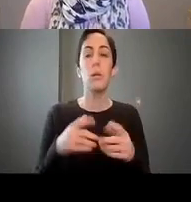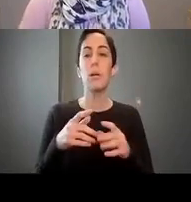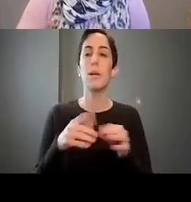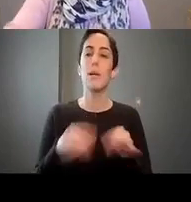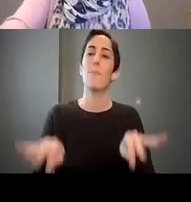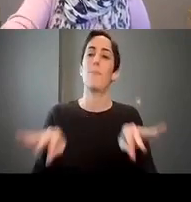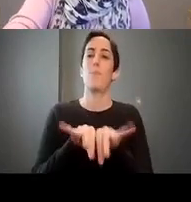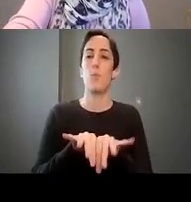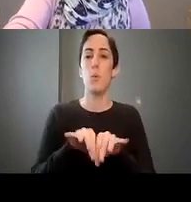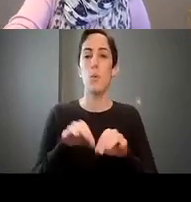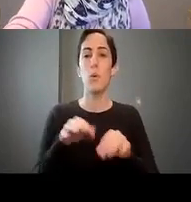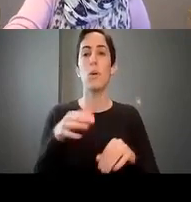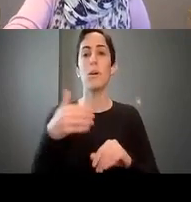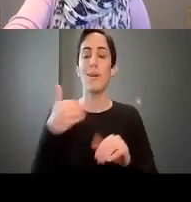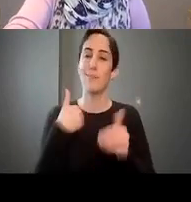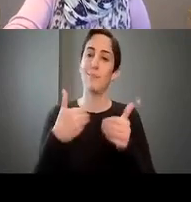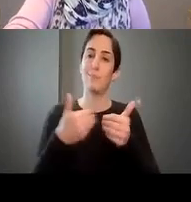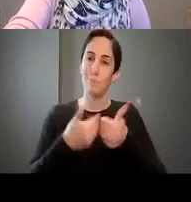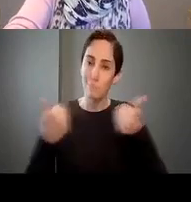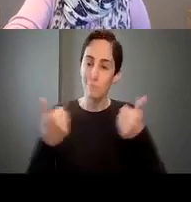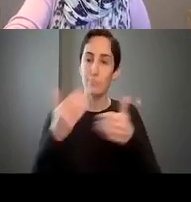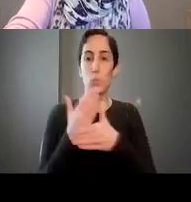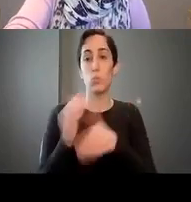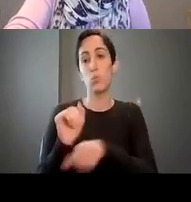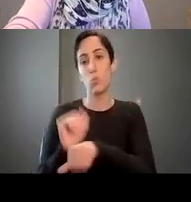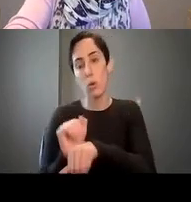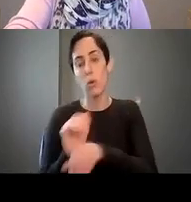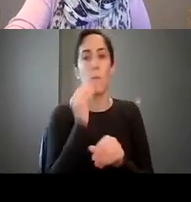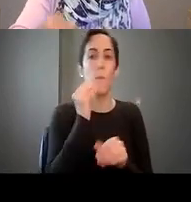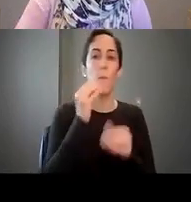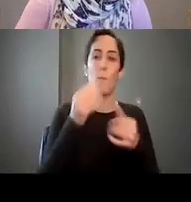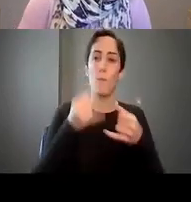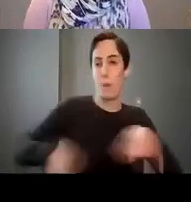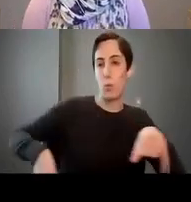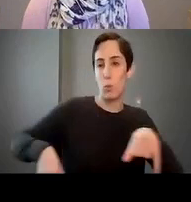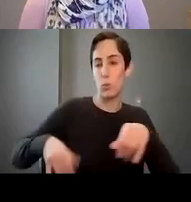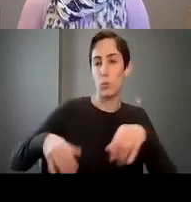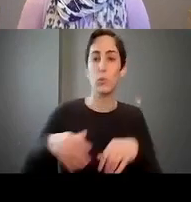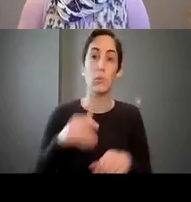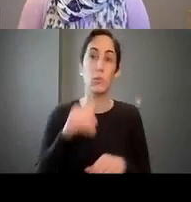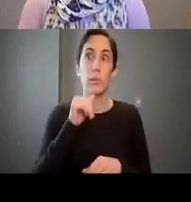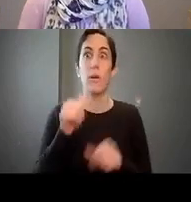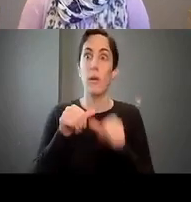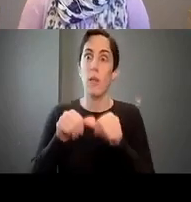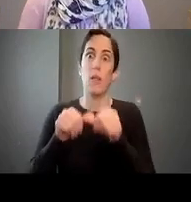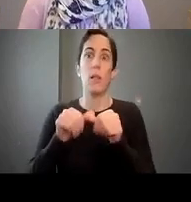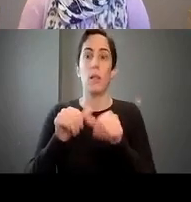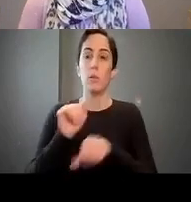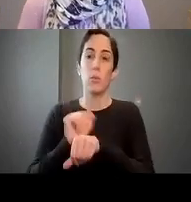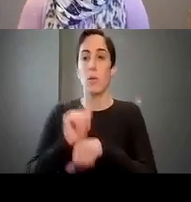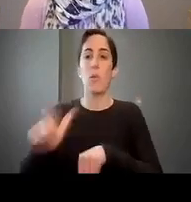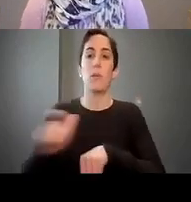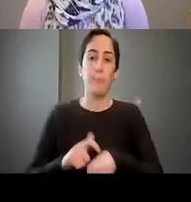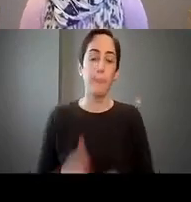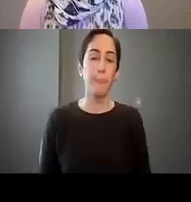work and home. Maintain those boundaries. able to have a clear delineation between Lots of us who do psychotherapy or